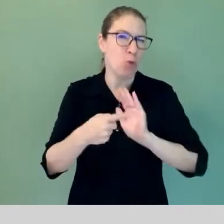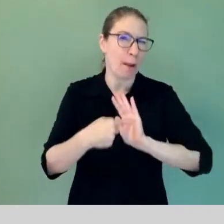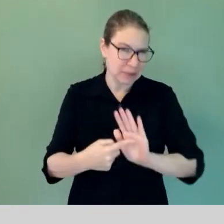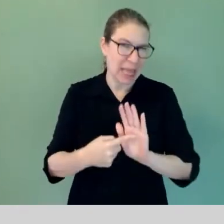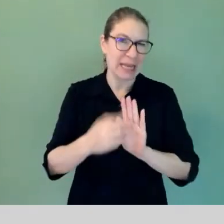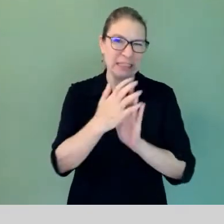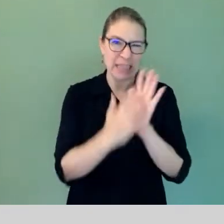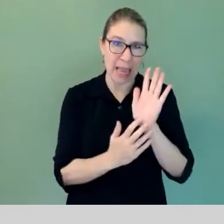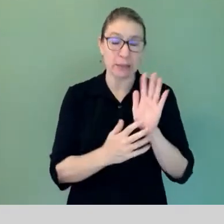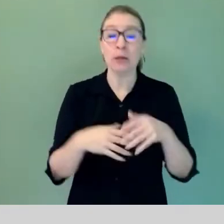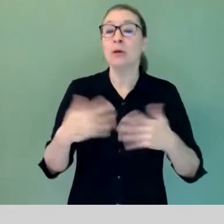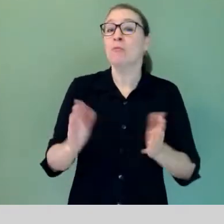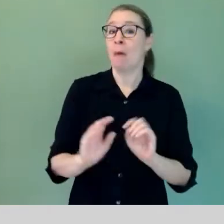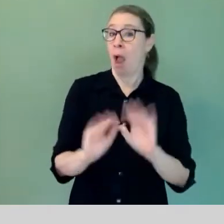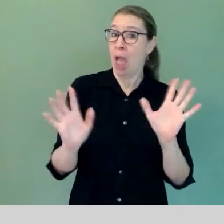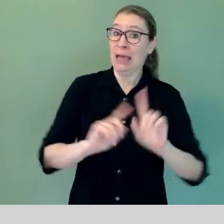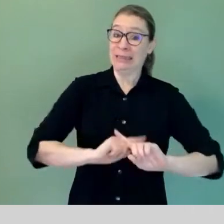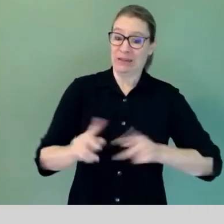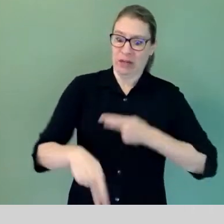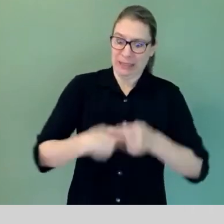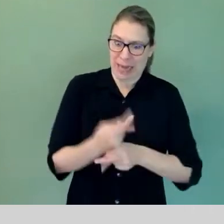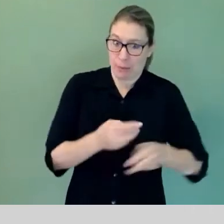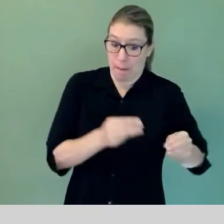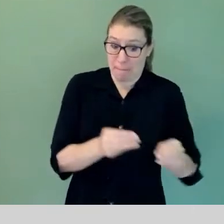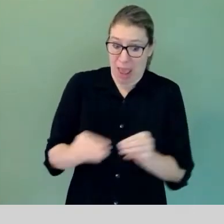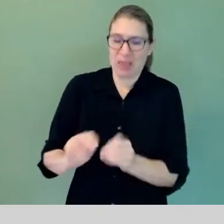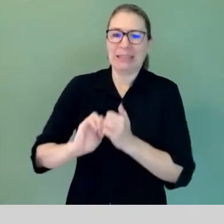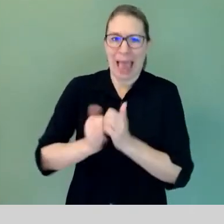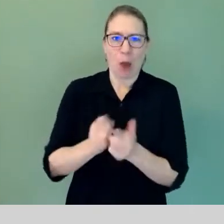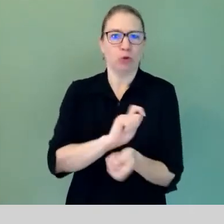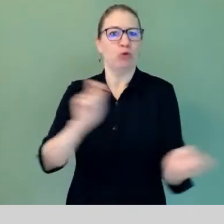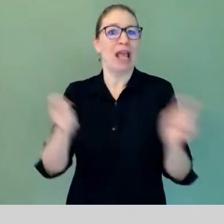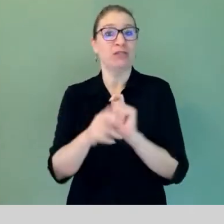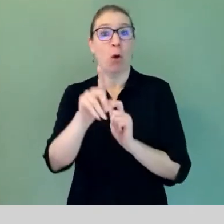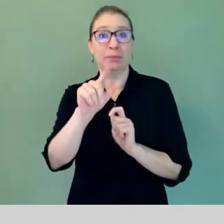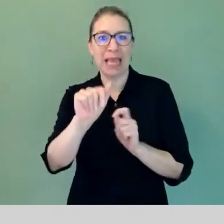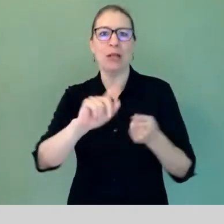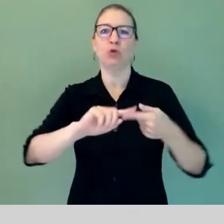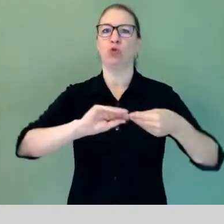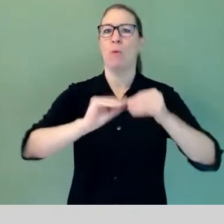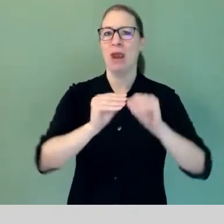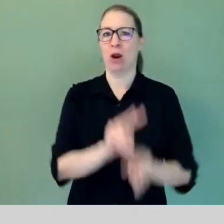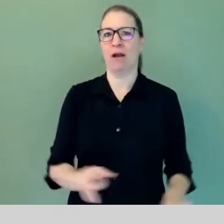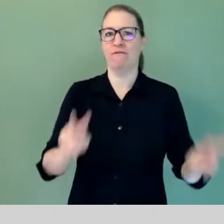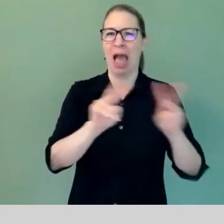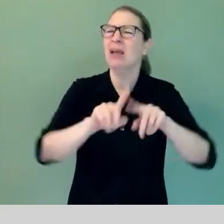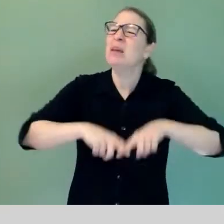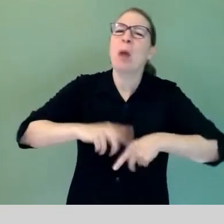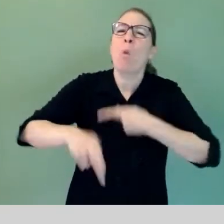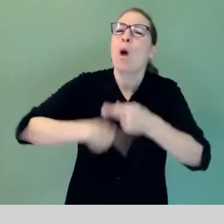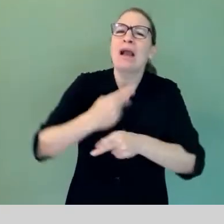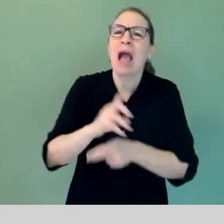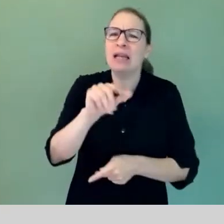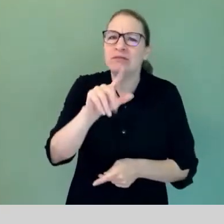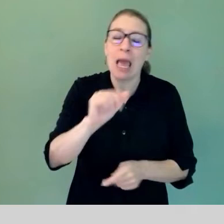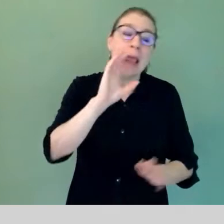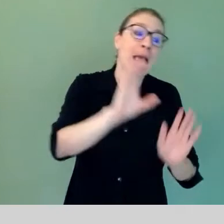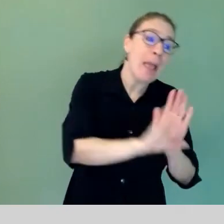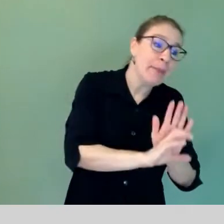So we see there are different types of methods to numerically transform data, and it depends on the data at hand. So it's different for image.